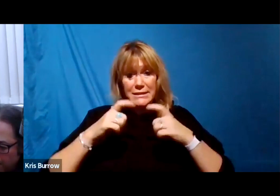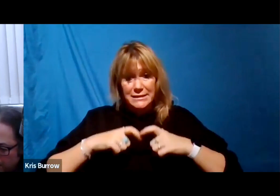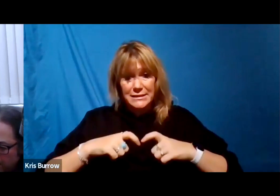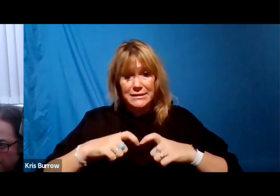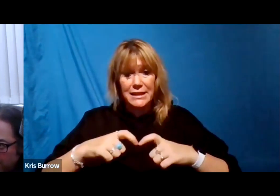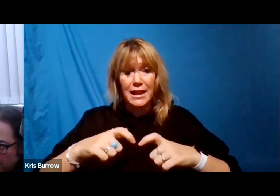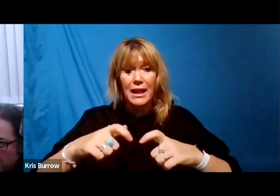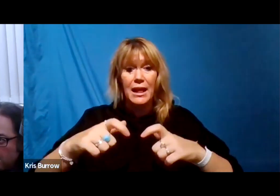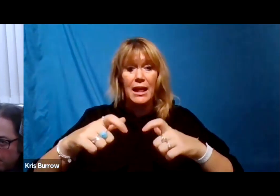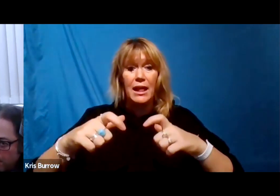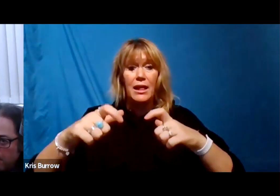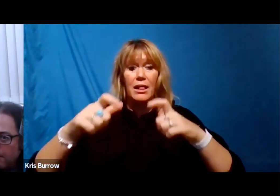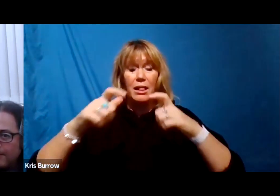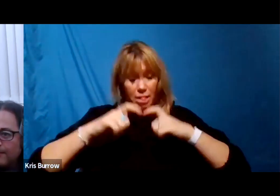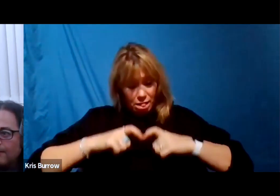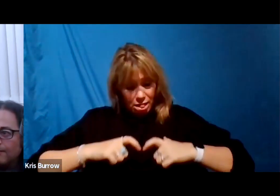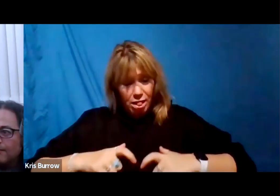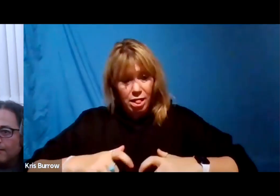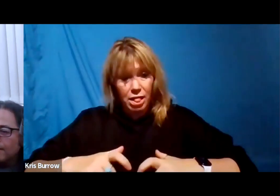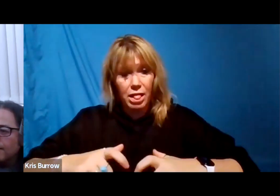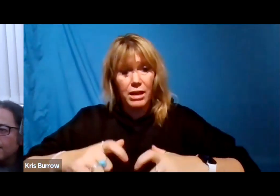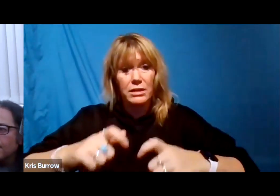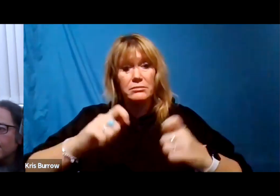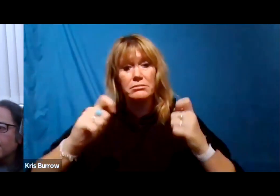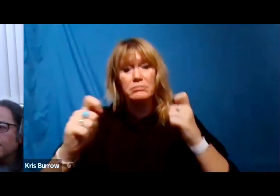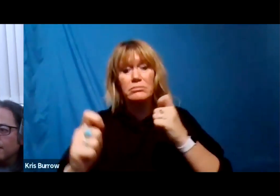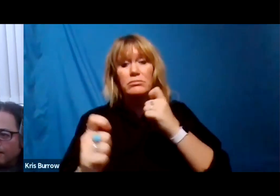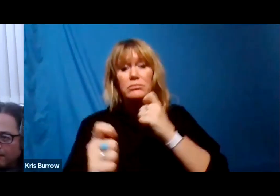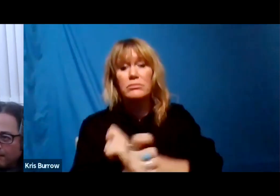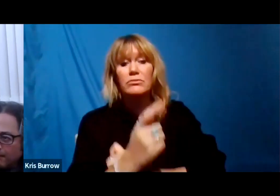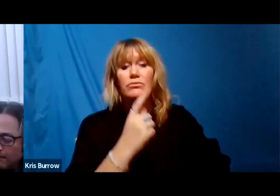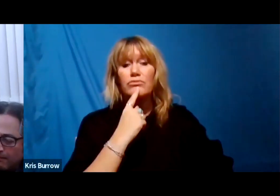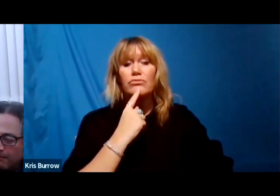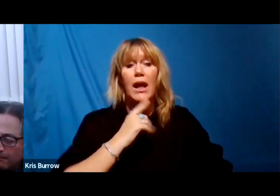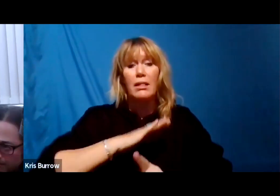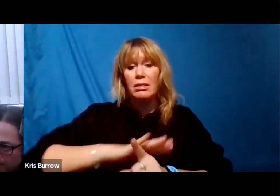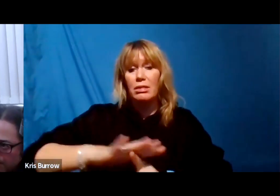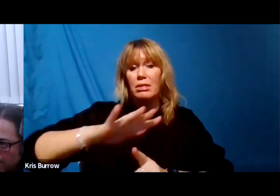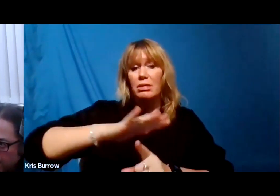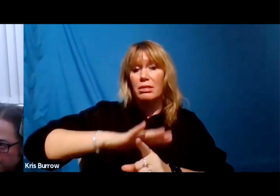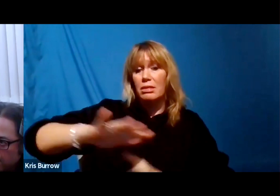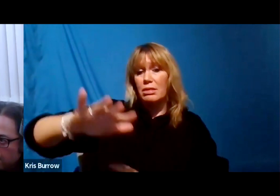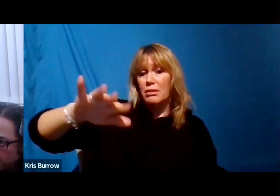Drink some faith and make amends